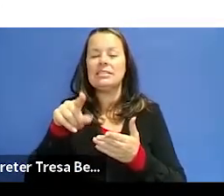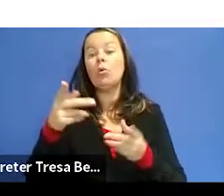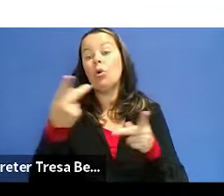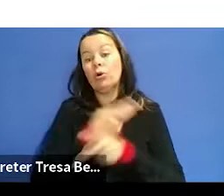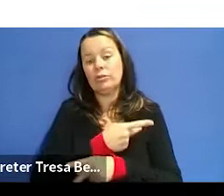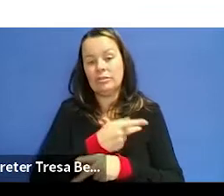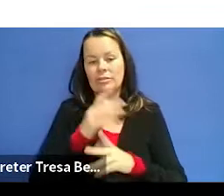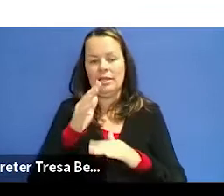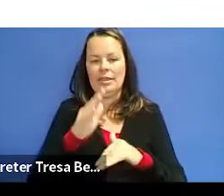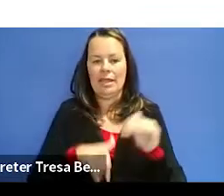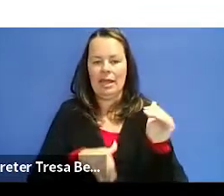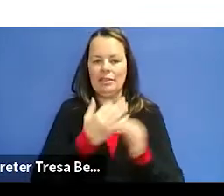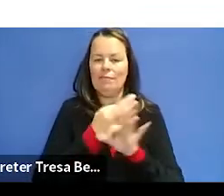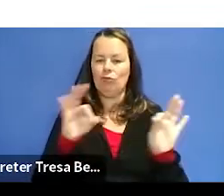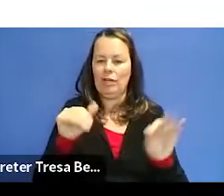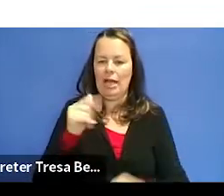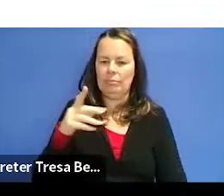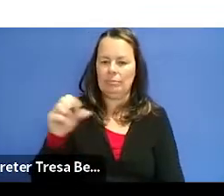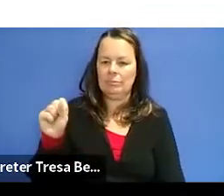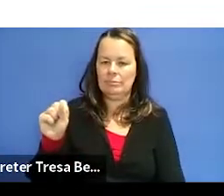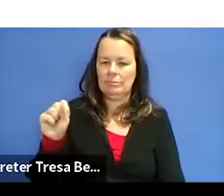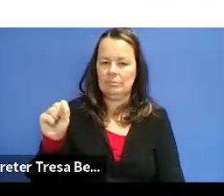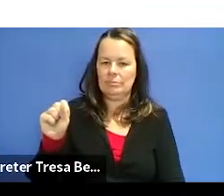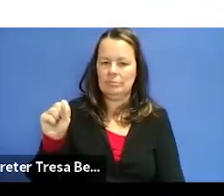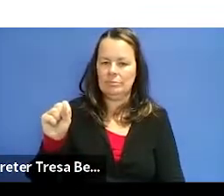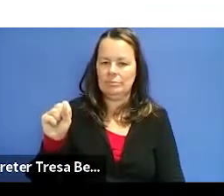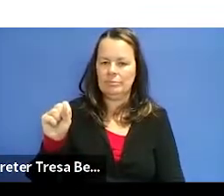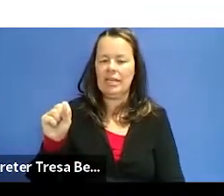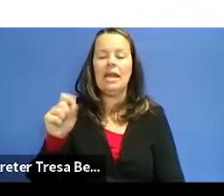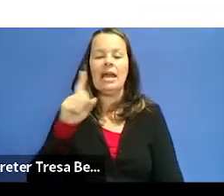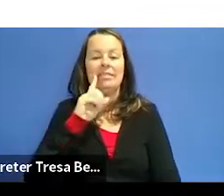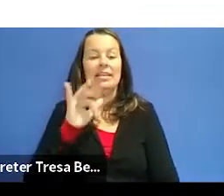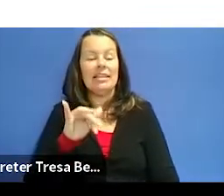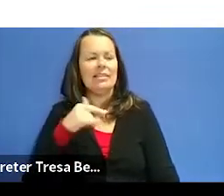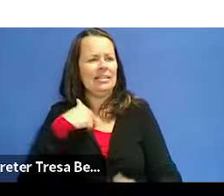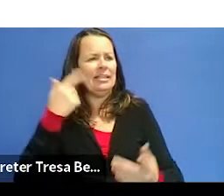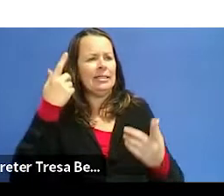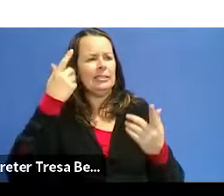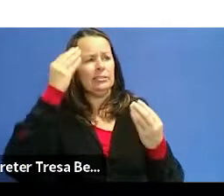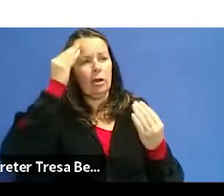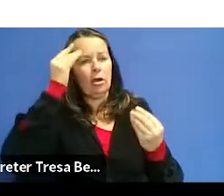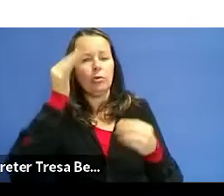And I think the consensus is the free apps were done by larger companies